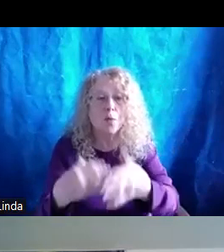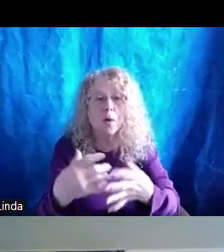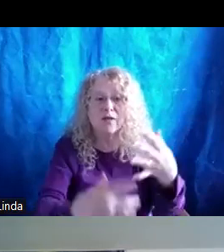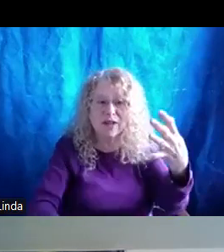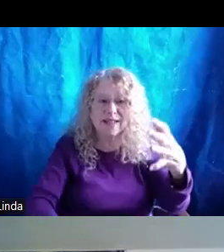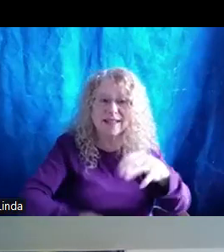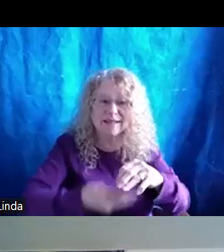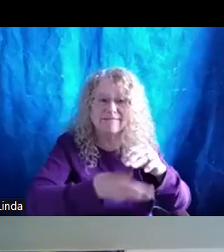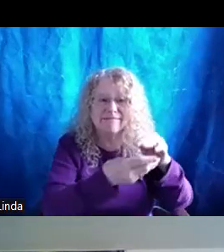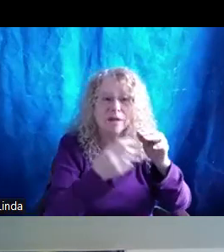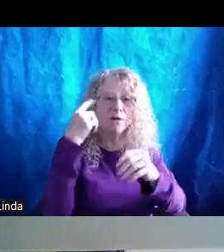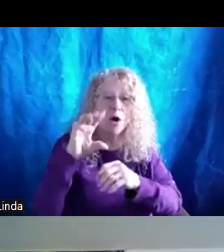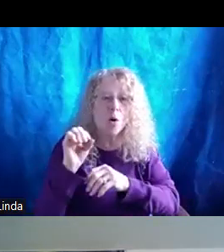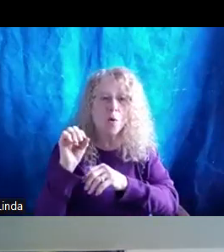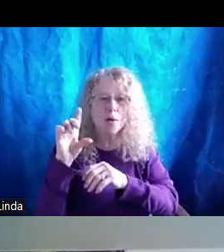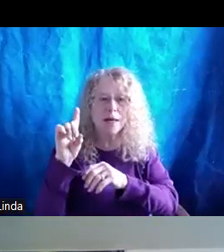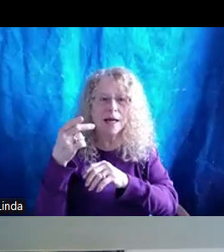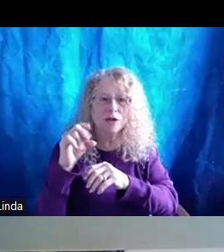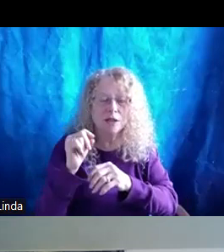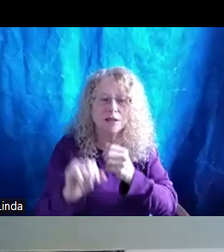SUPPORT THEM WITH THE LICENSING PROCESS AS WELL.